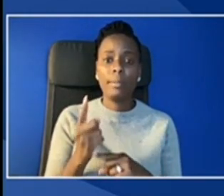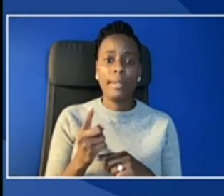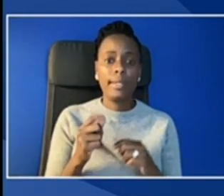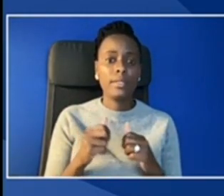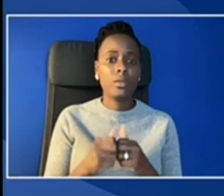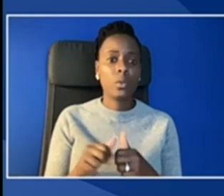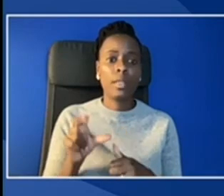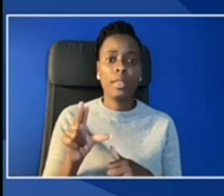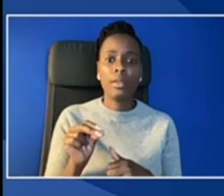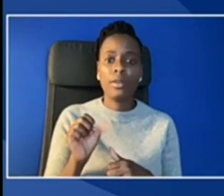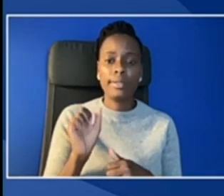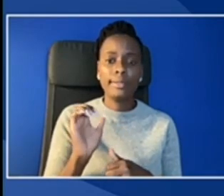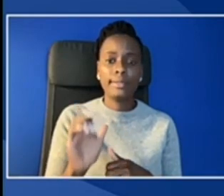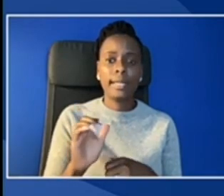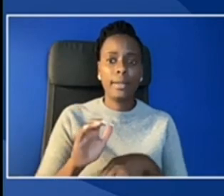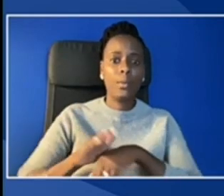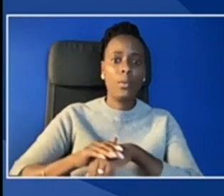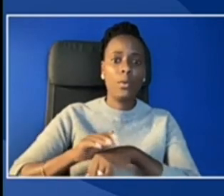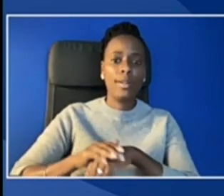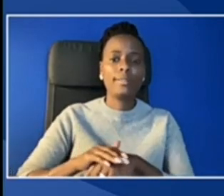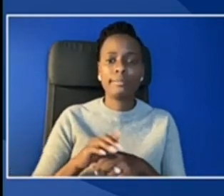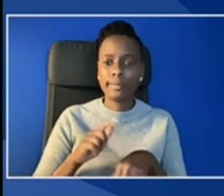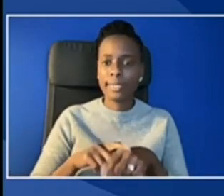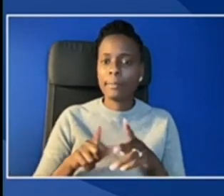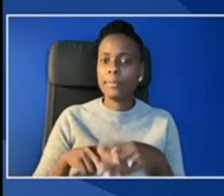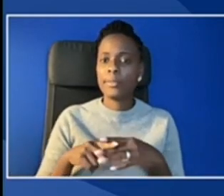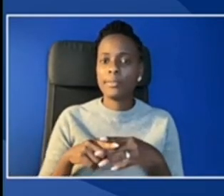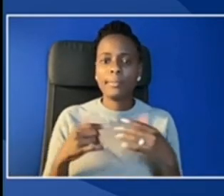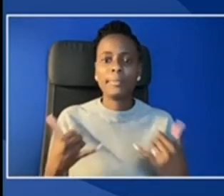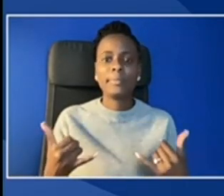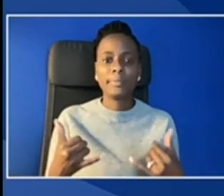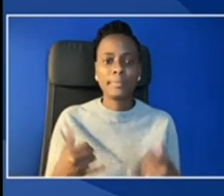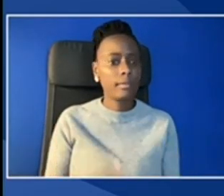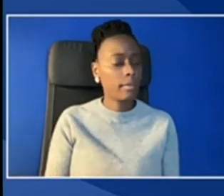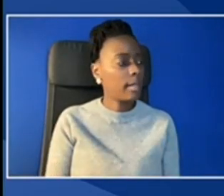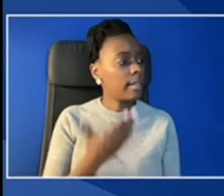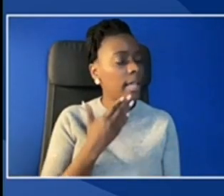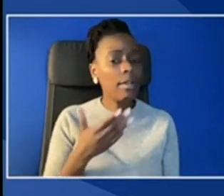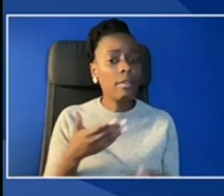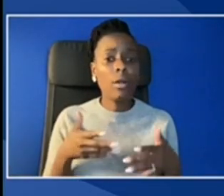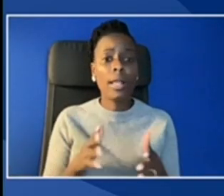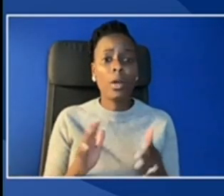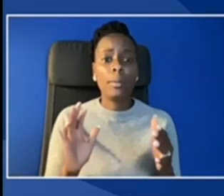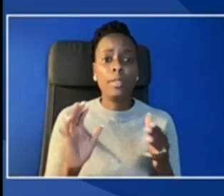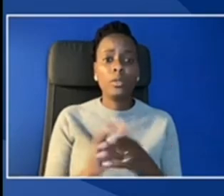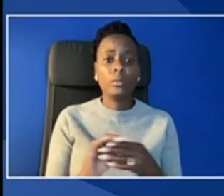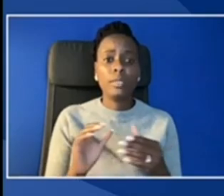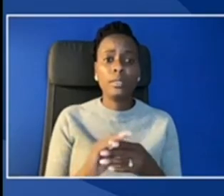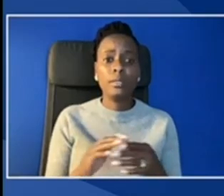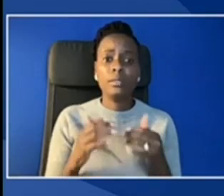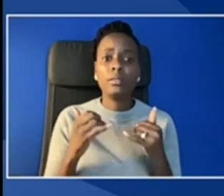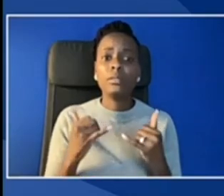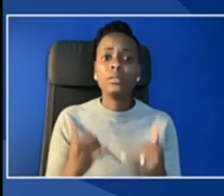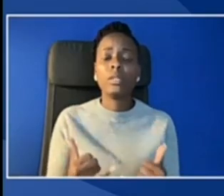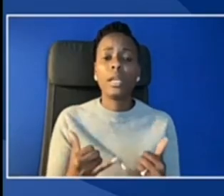warning. Your time begins now. Thank you for allowing me to speak today. Today, I would like to speak on behalf of